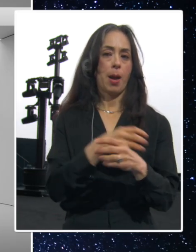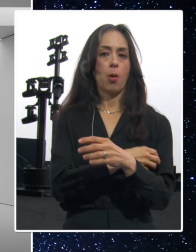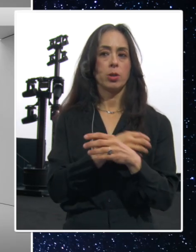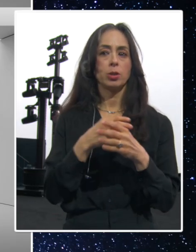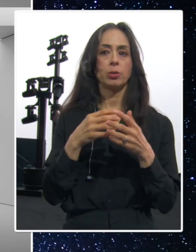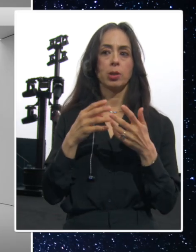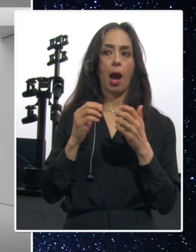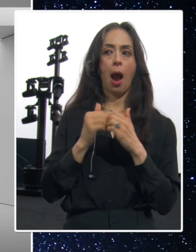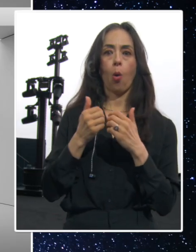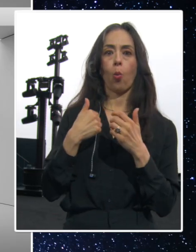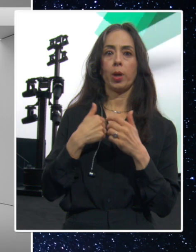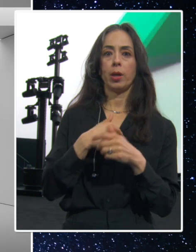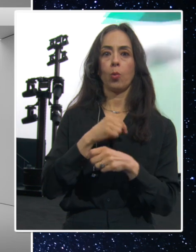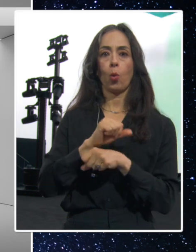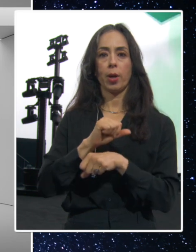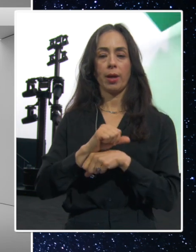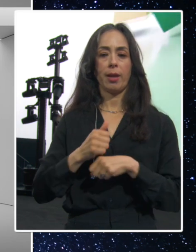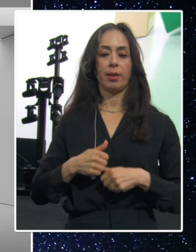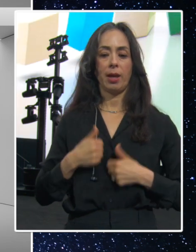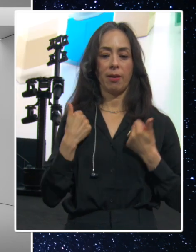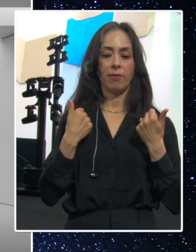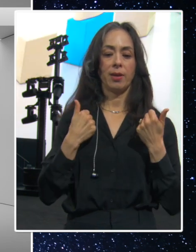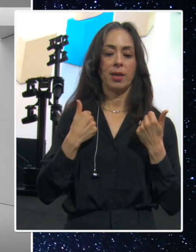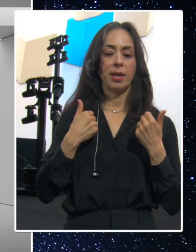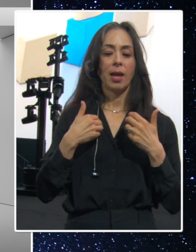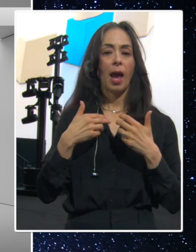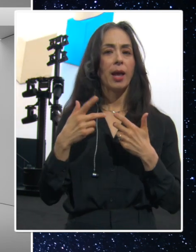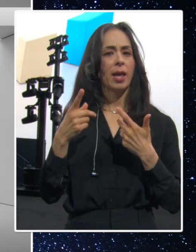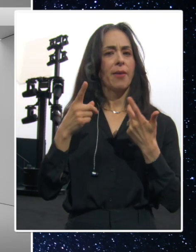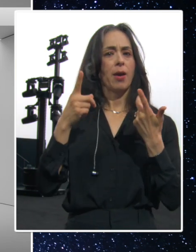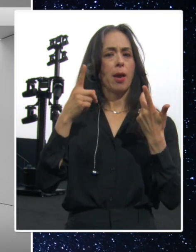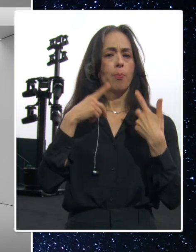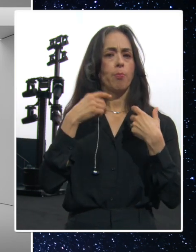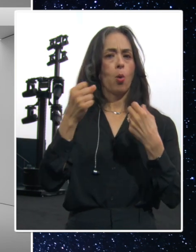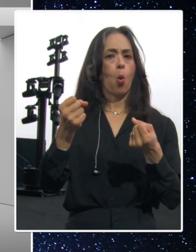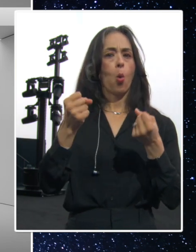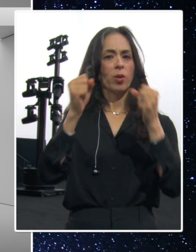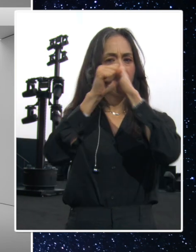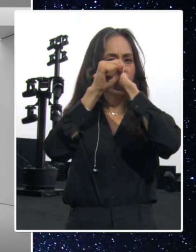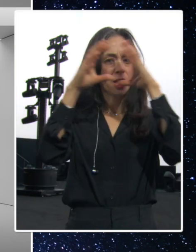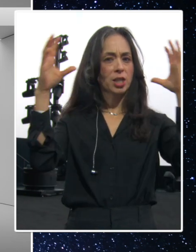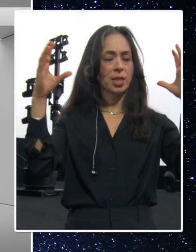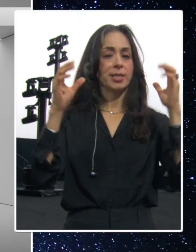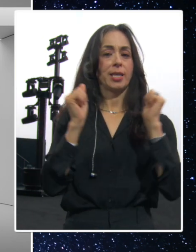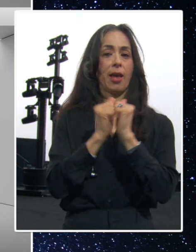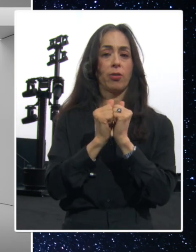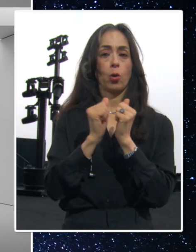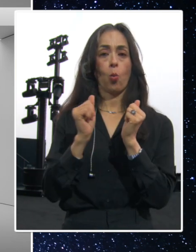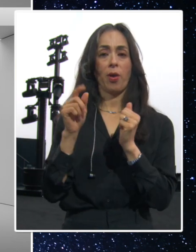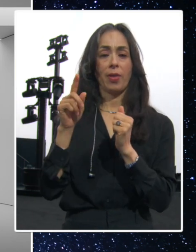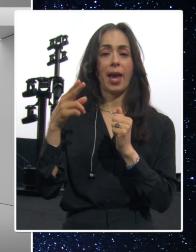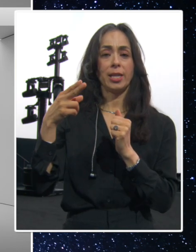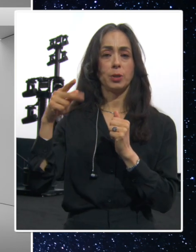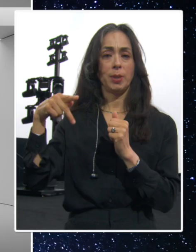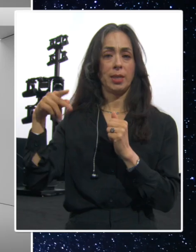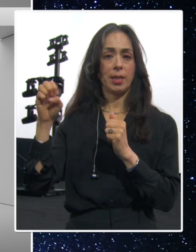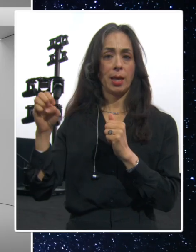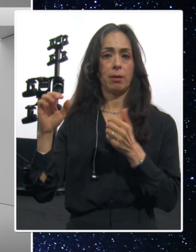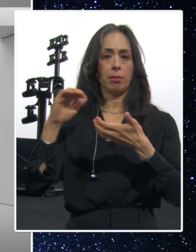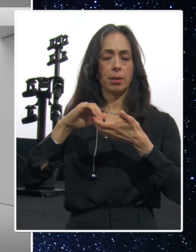And the team at SKILD AI has a bold vision. Together with HPE and STN, they're developing the Skilled Brain.